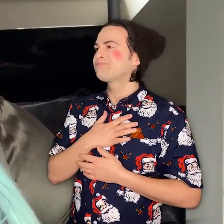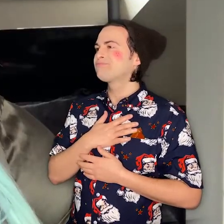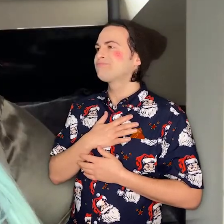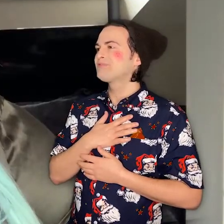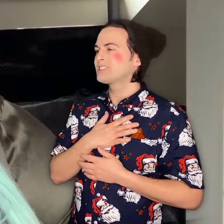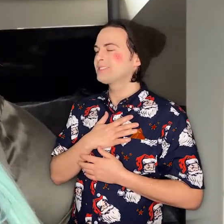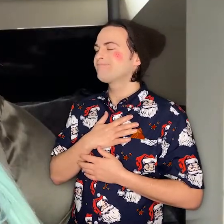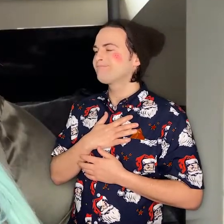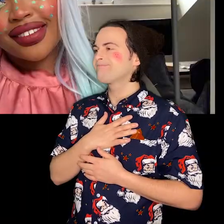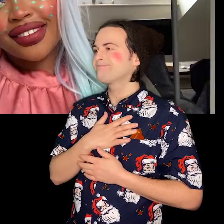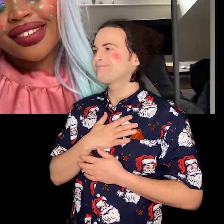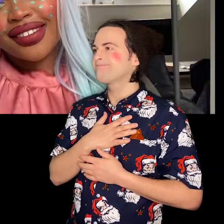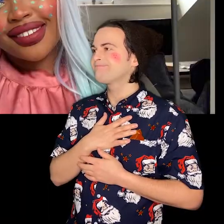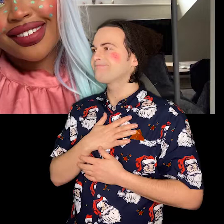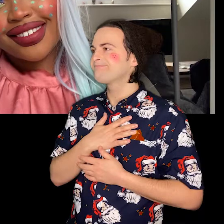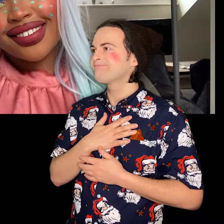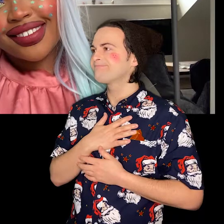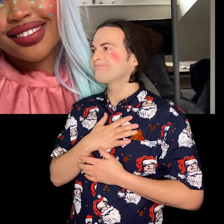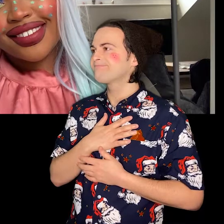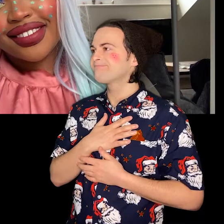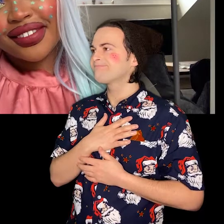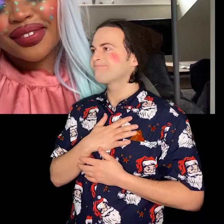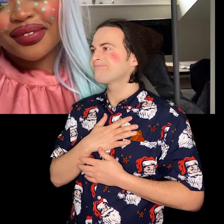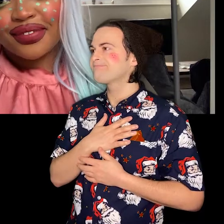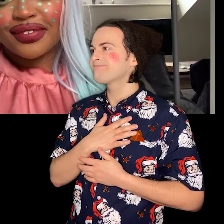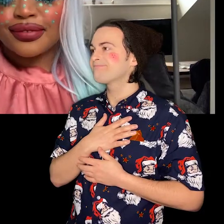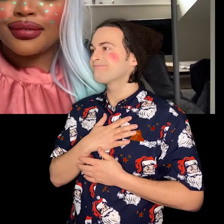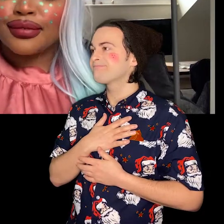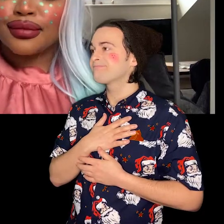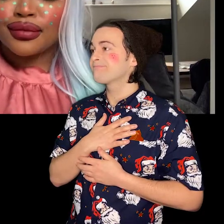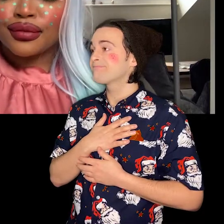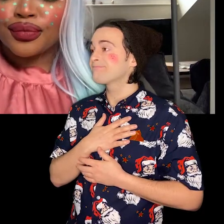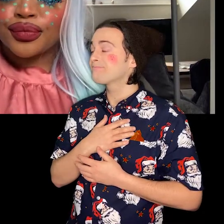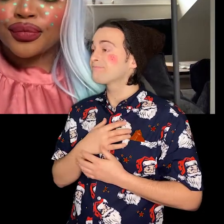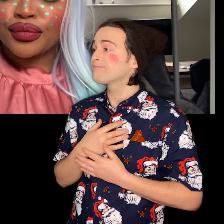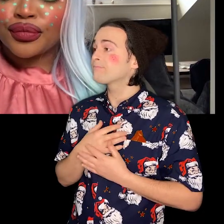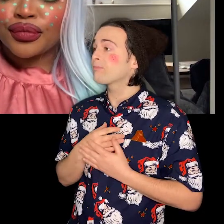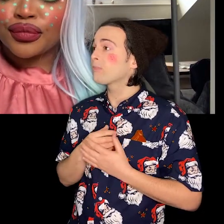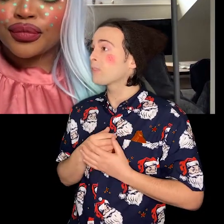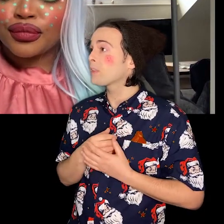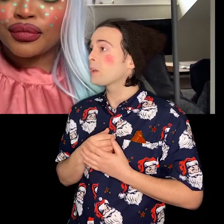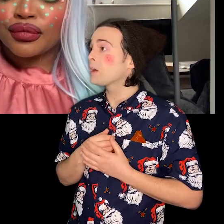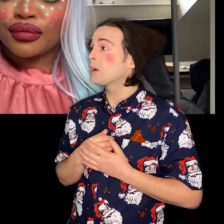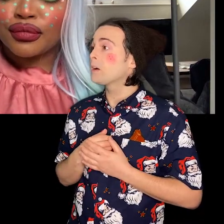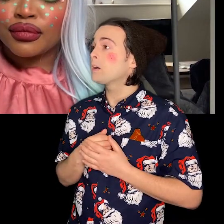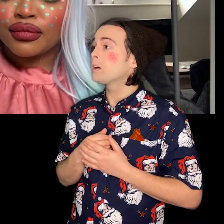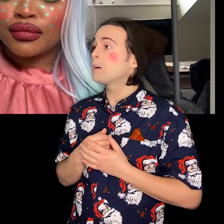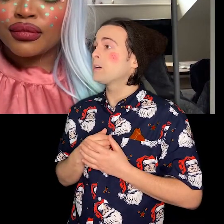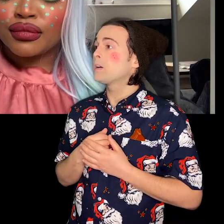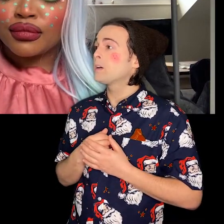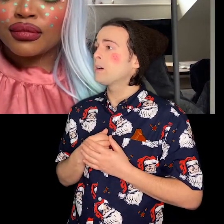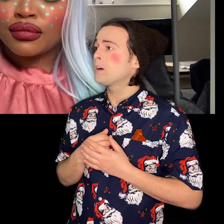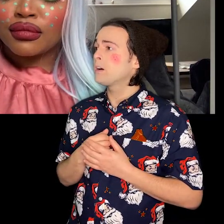Helen – Oh aye, I’ll tell you something not a lot of people know. I’m actually from Paisley